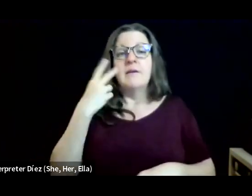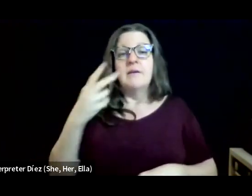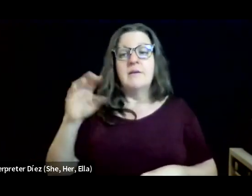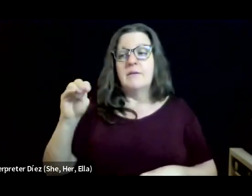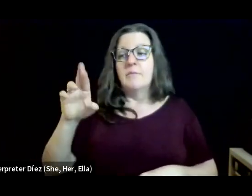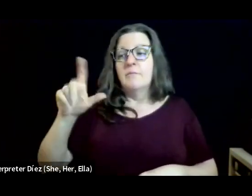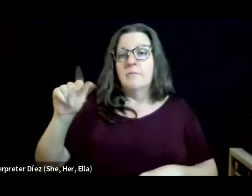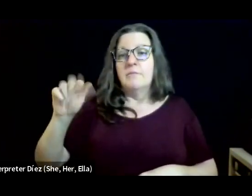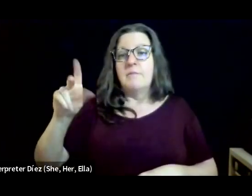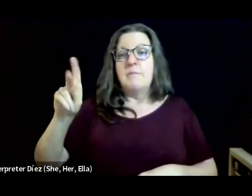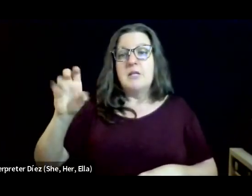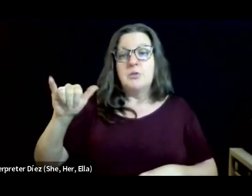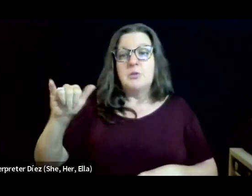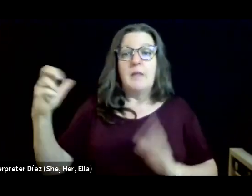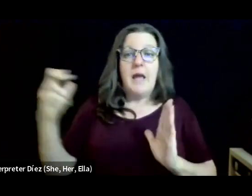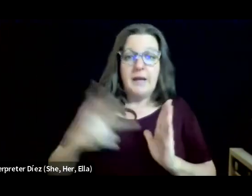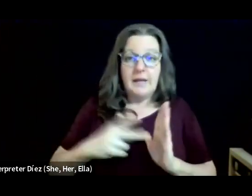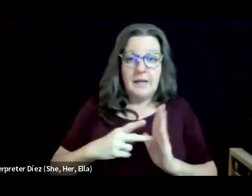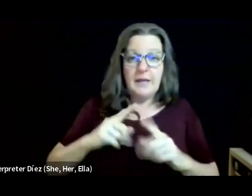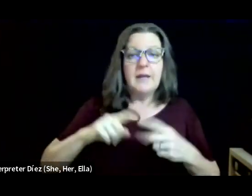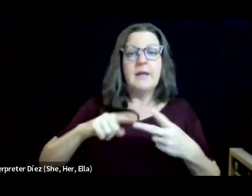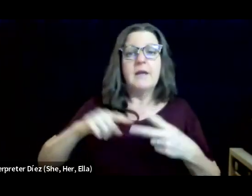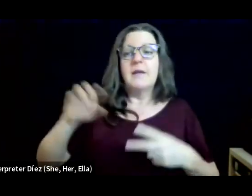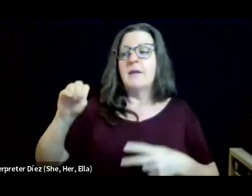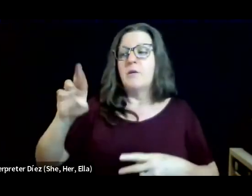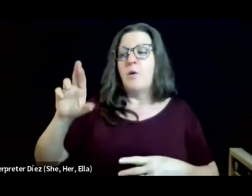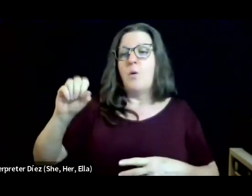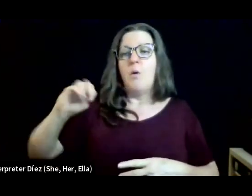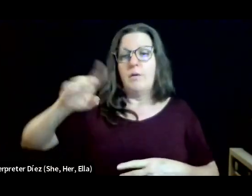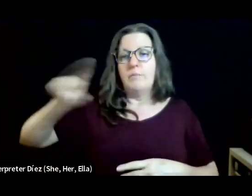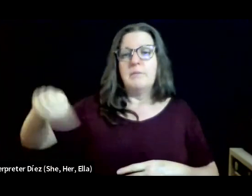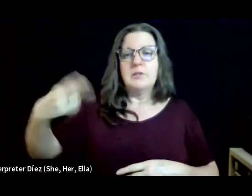back or, uh, Mr. Smith would could be the other one.